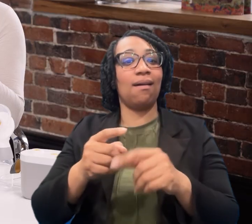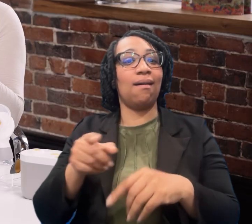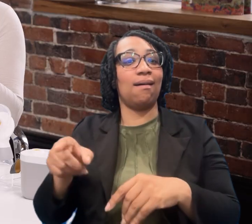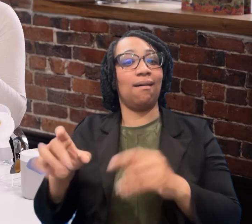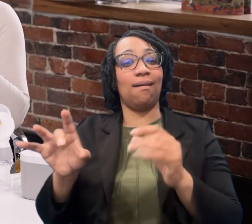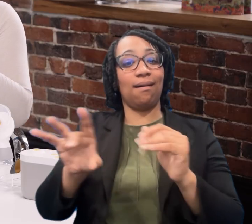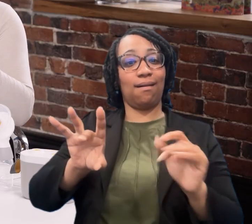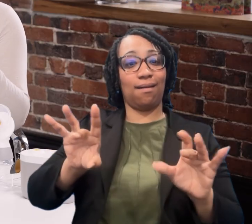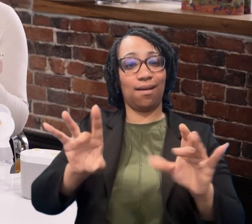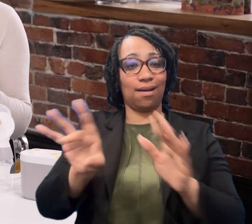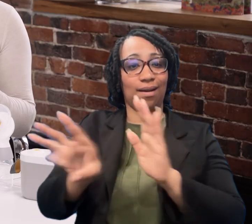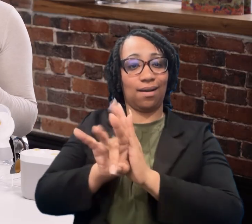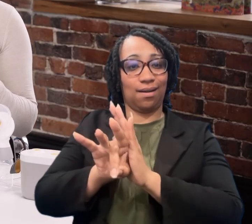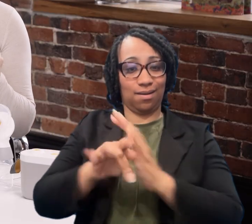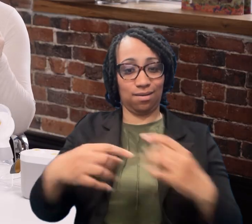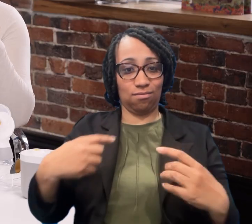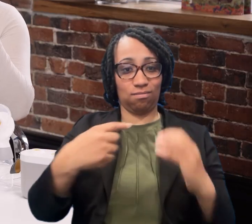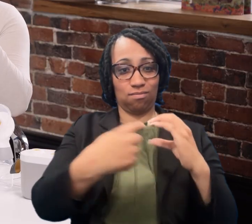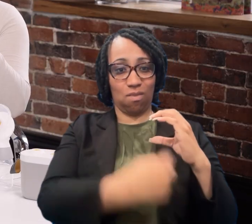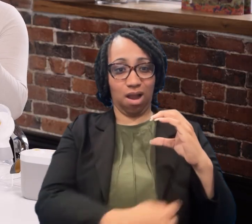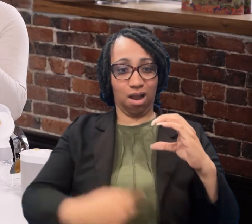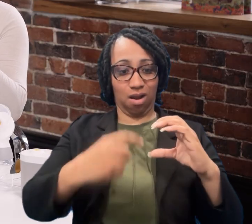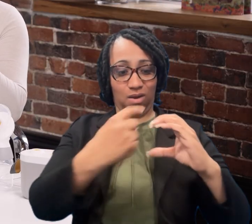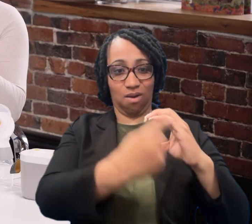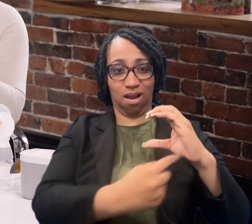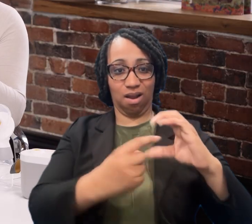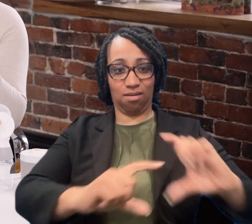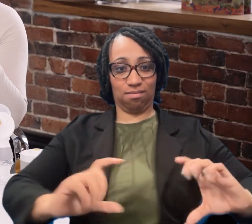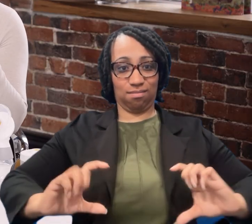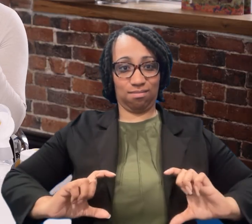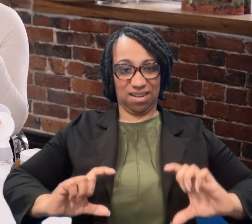And nice thing about these breast shields is they are an oval shape and they do have a larger